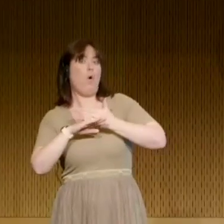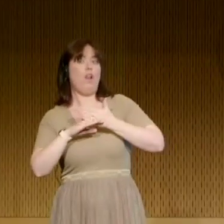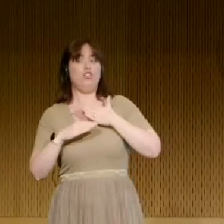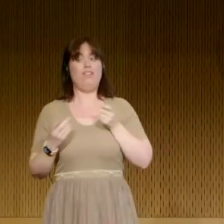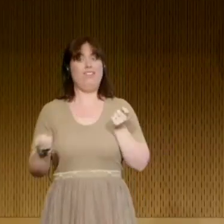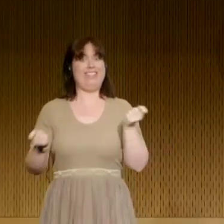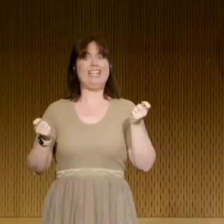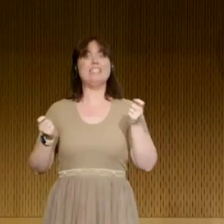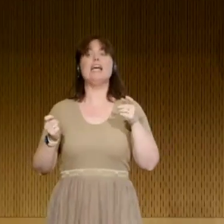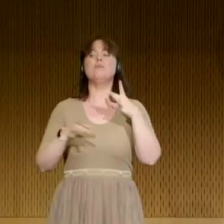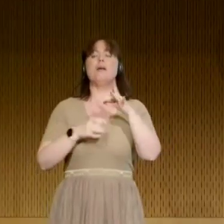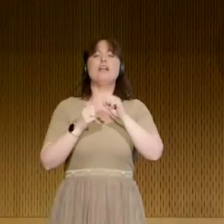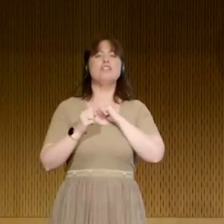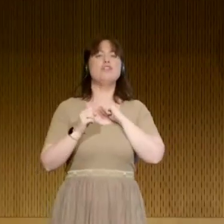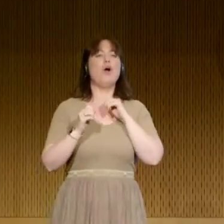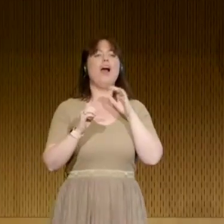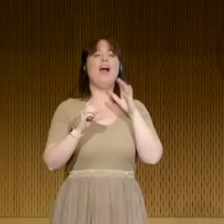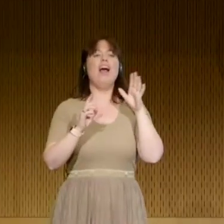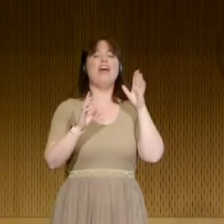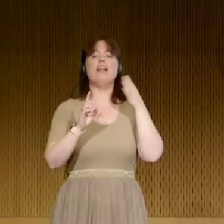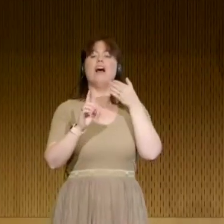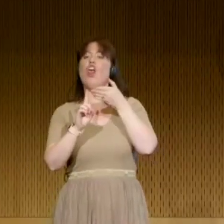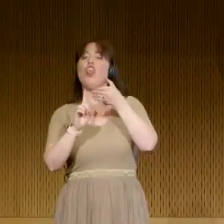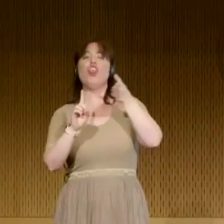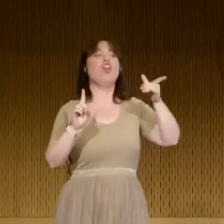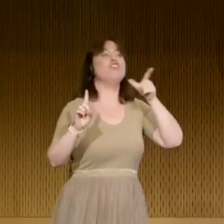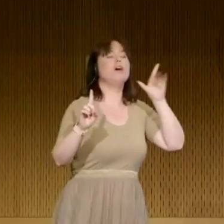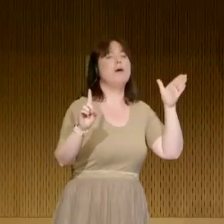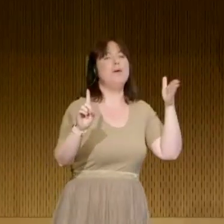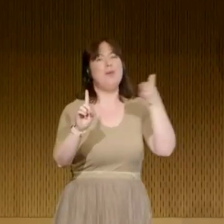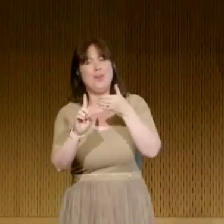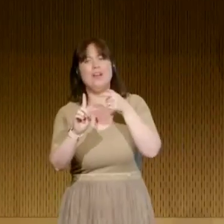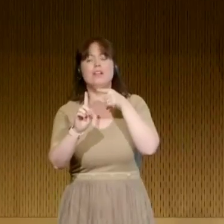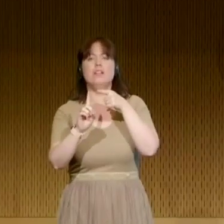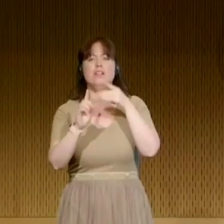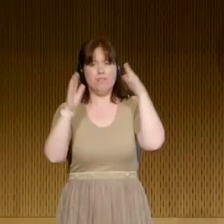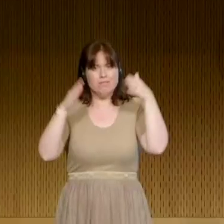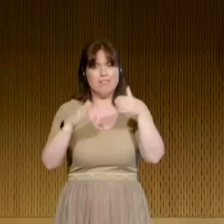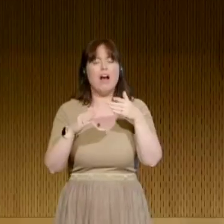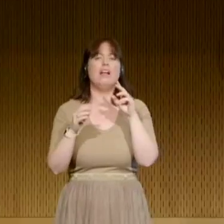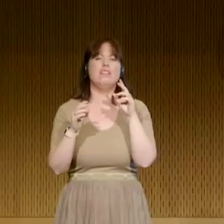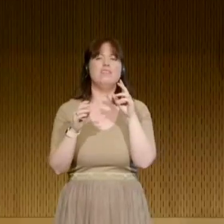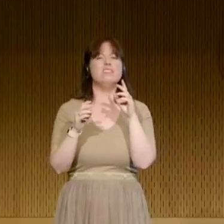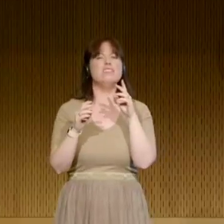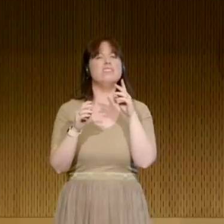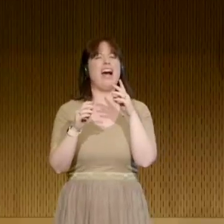sure that they stay within certain guard rails called module learning outcomes. But that’s, I